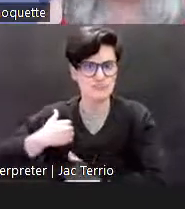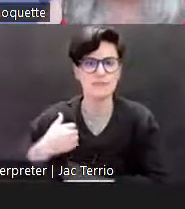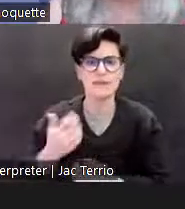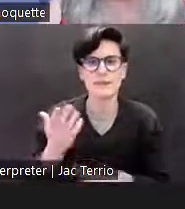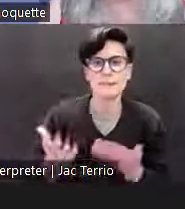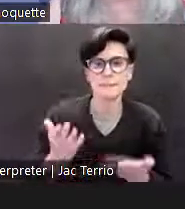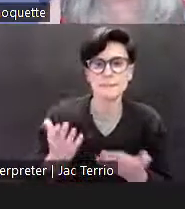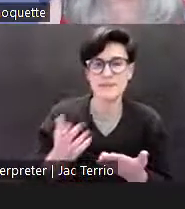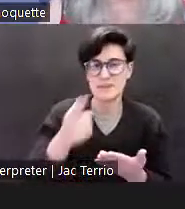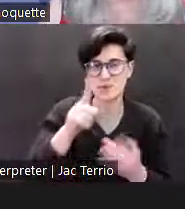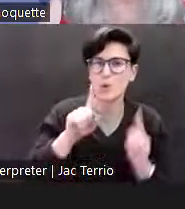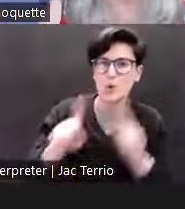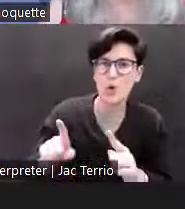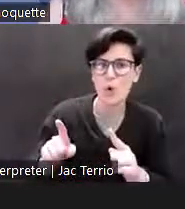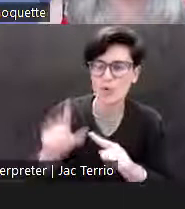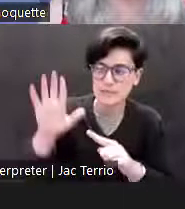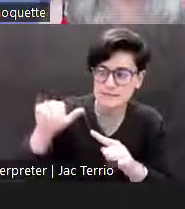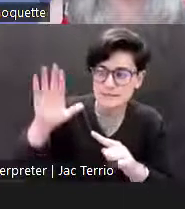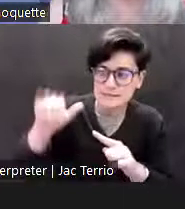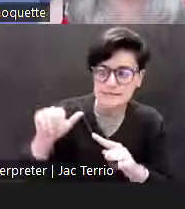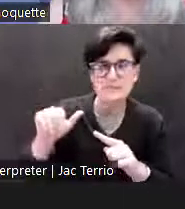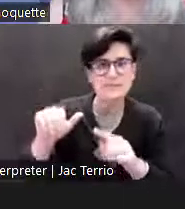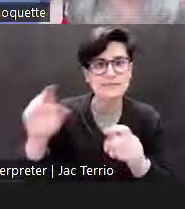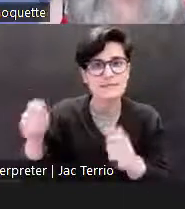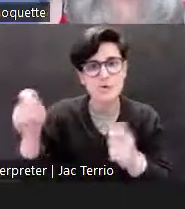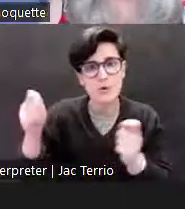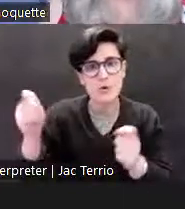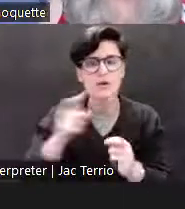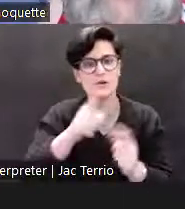ceremony, you could be meeting with a lawyer to update your will could be coming.